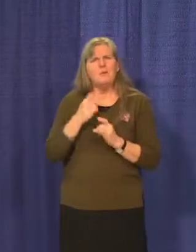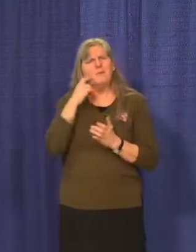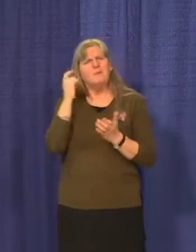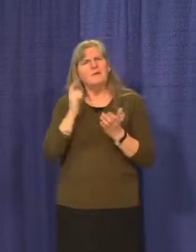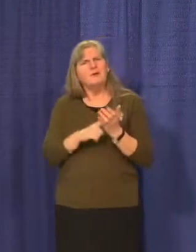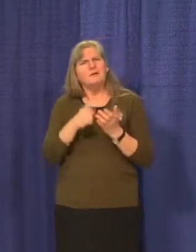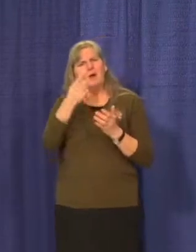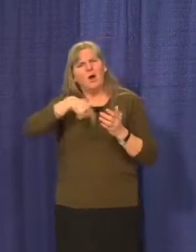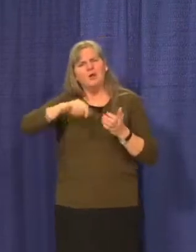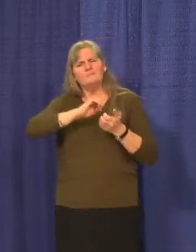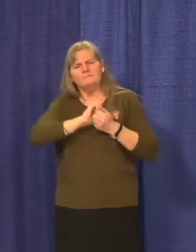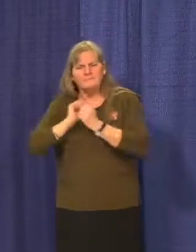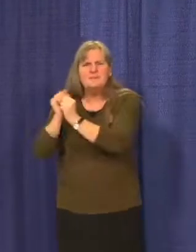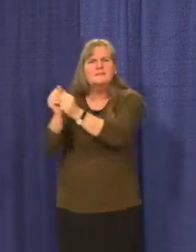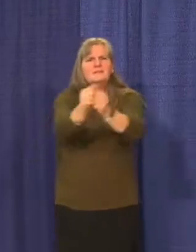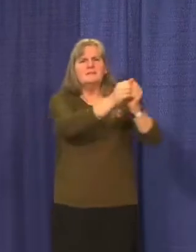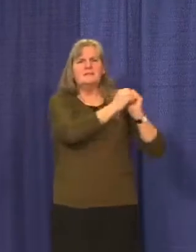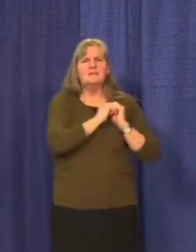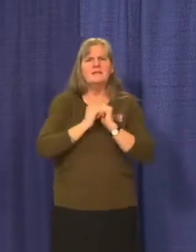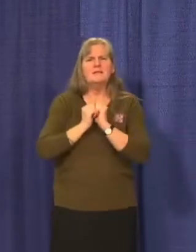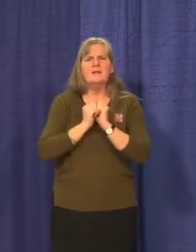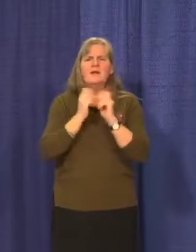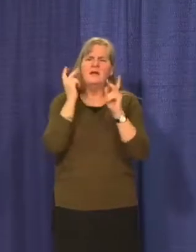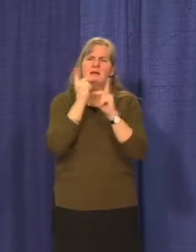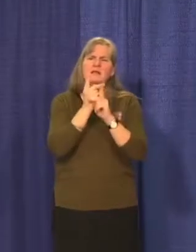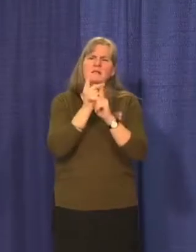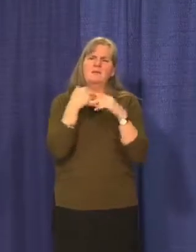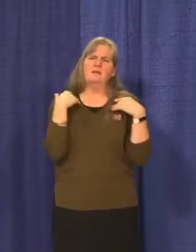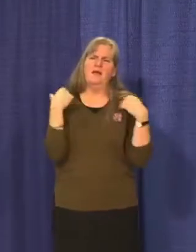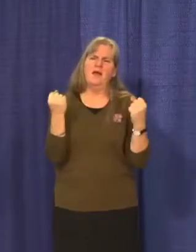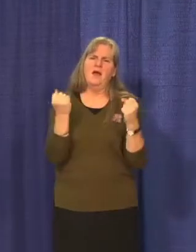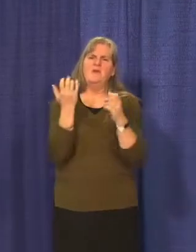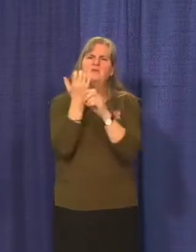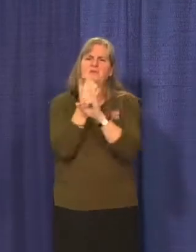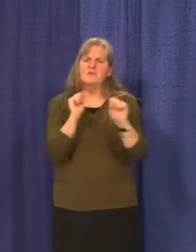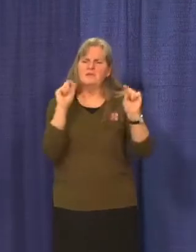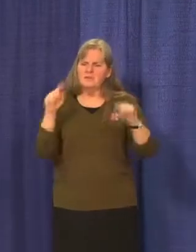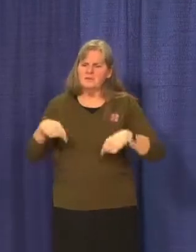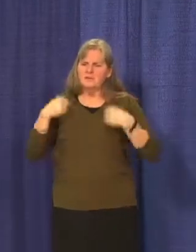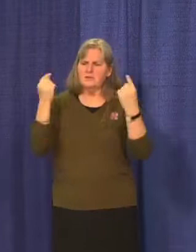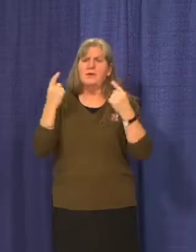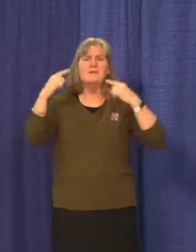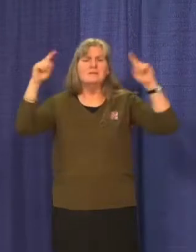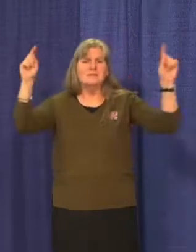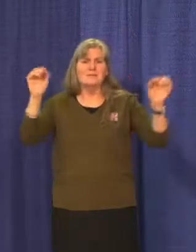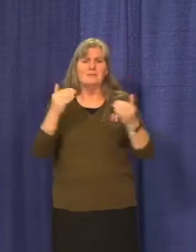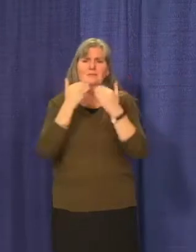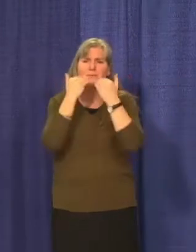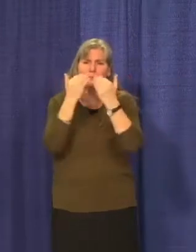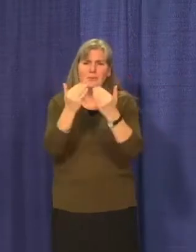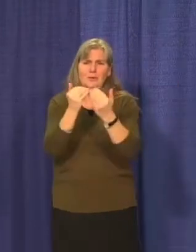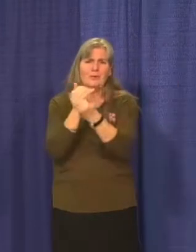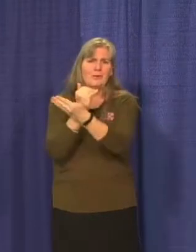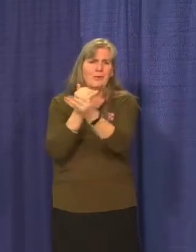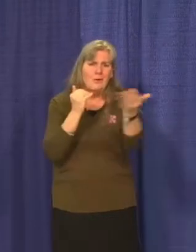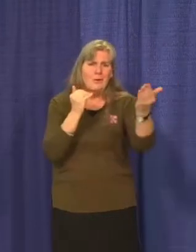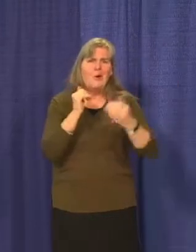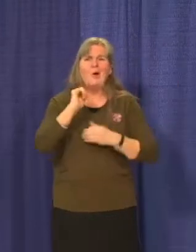acknowledge that our collective efforts to keep our territory healthy and safe are working well. A big thank you to all Yukoners